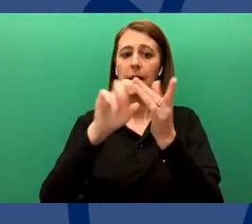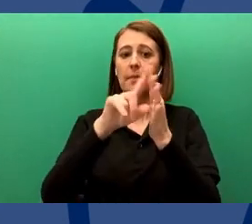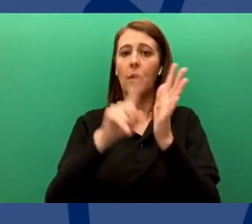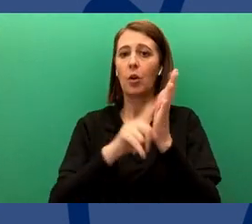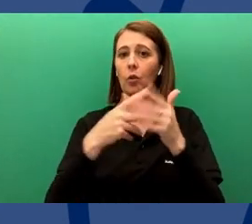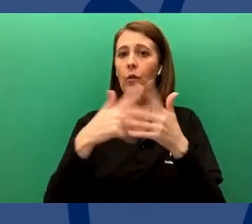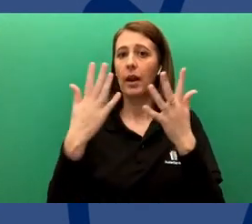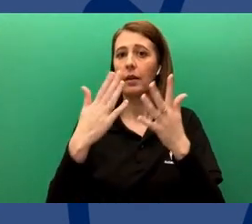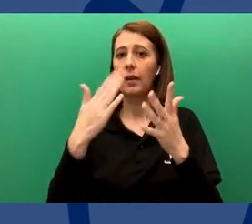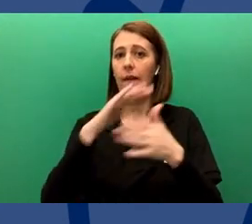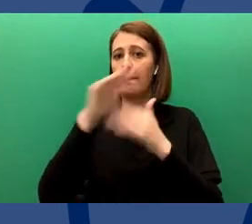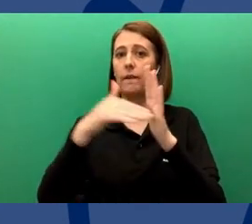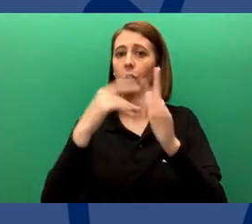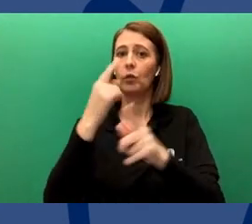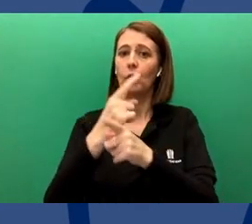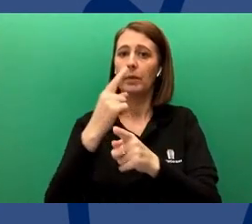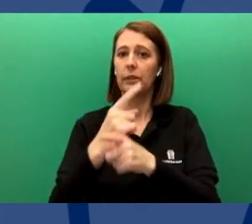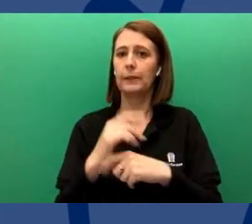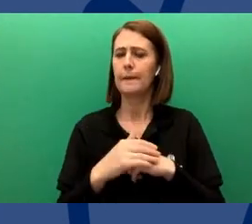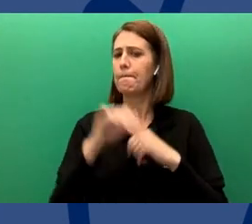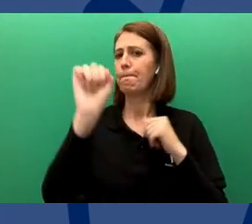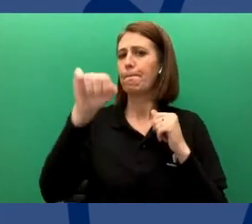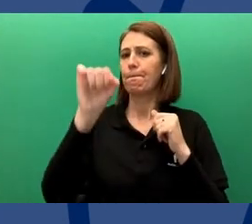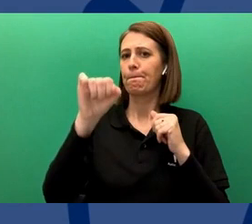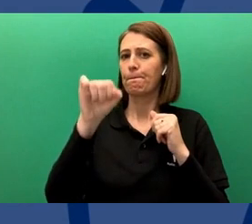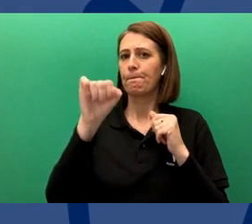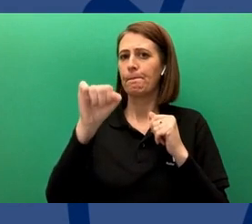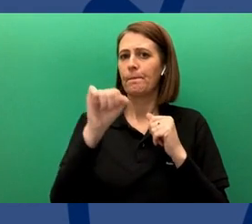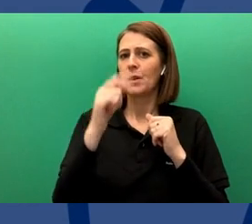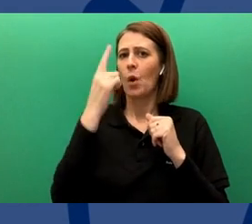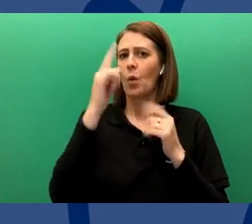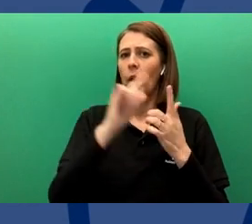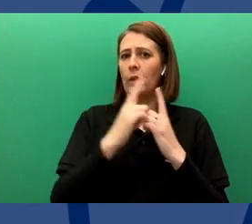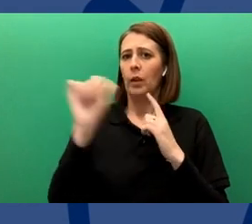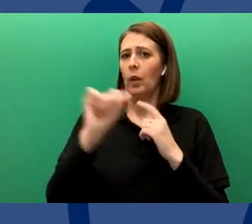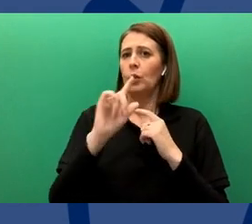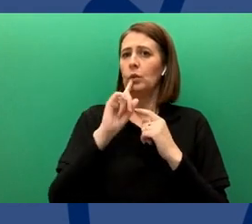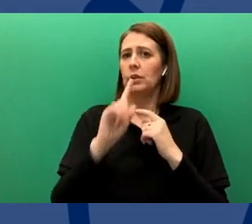Yeah, look, one thing I probably should emphasise is, you know, these programs are